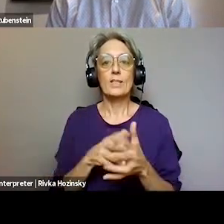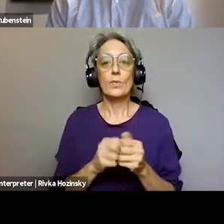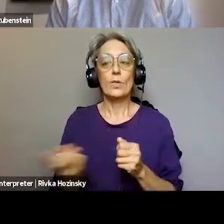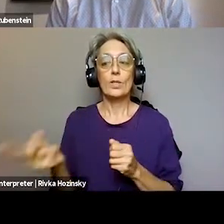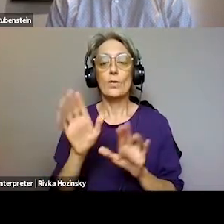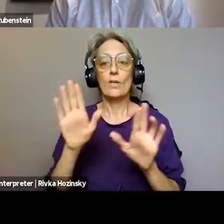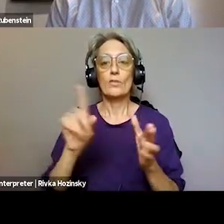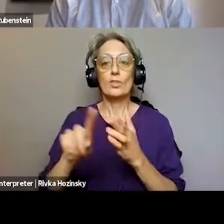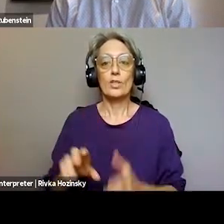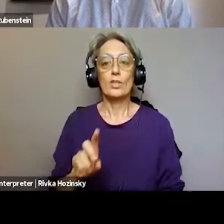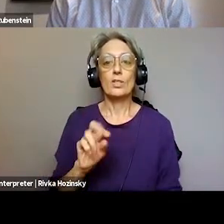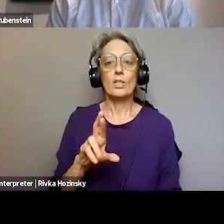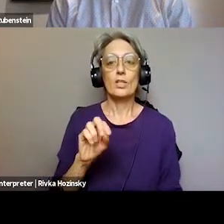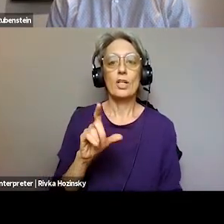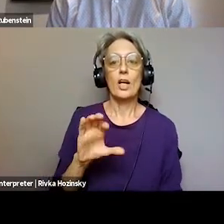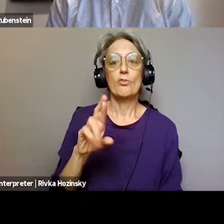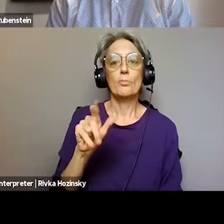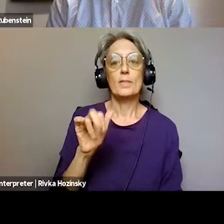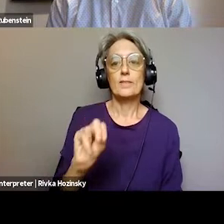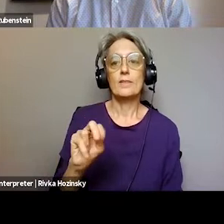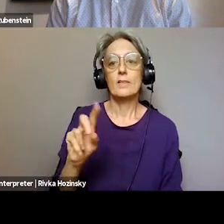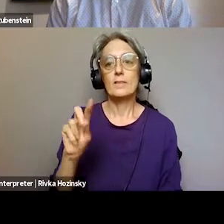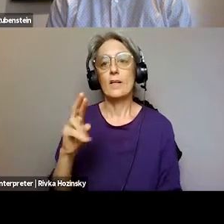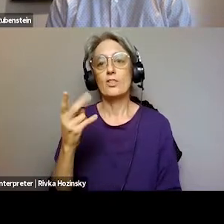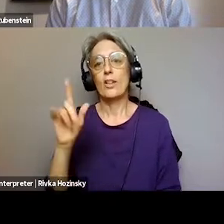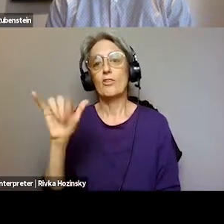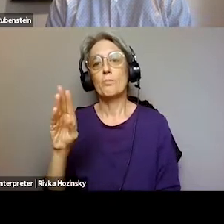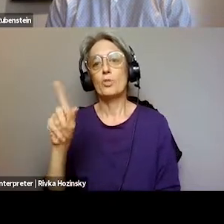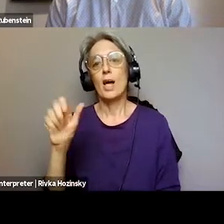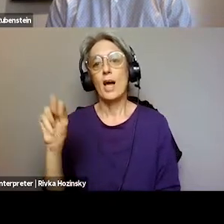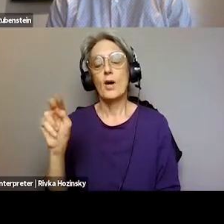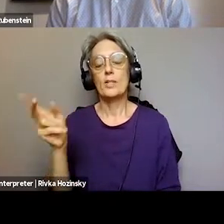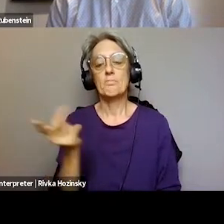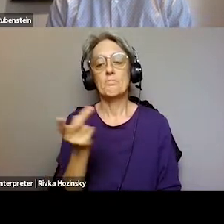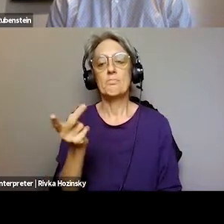Dr. Eric Rubenstein and Dr. Hilary Brown, both of who have made significant contributions